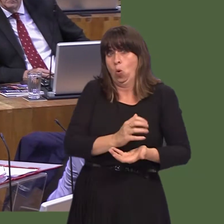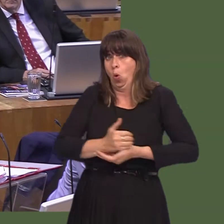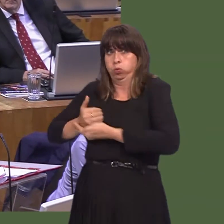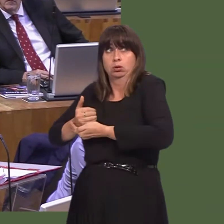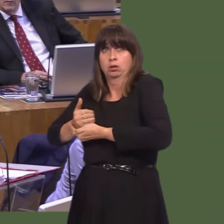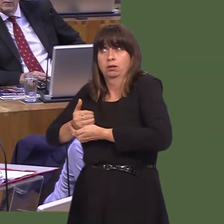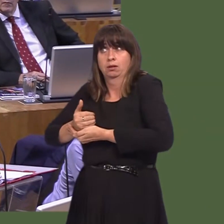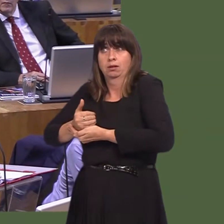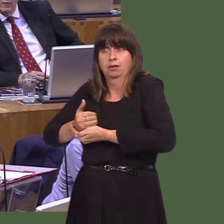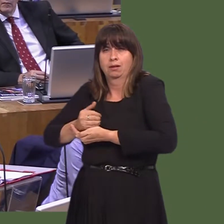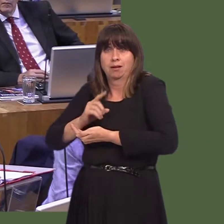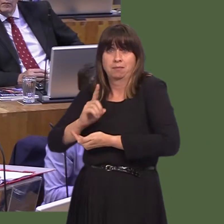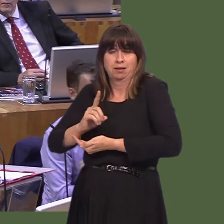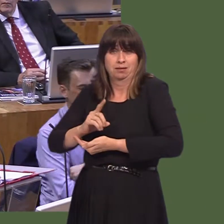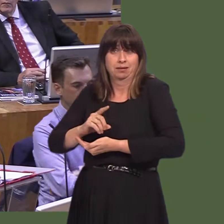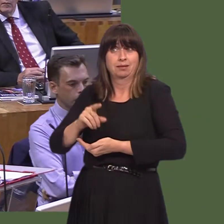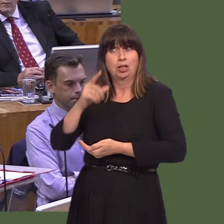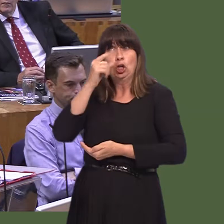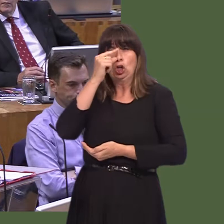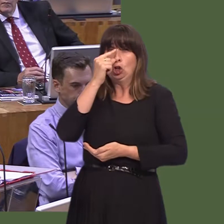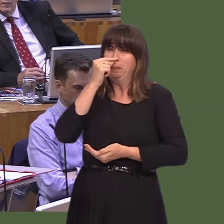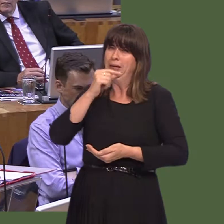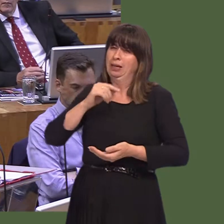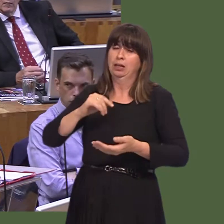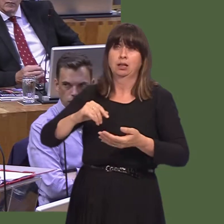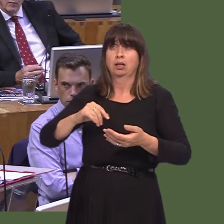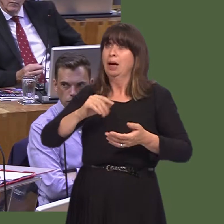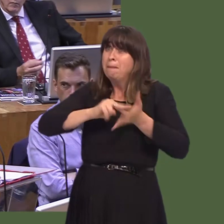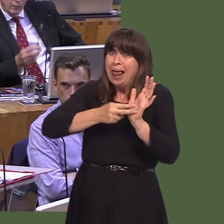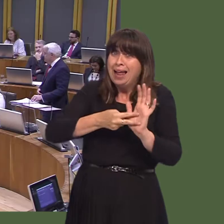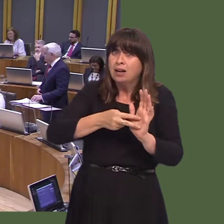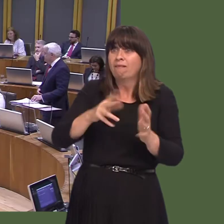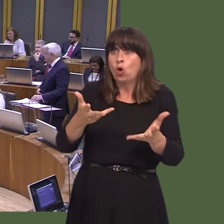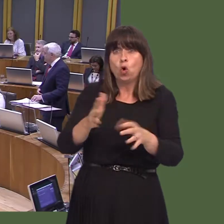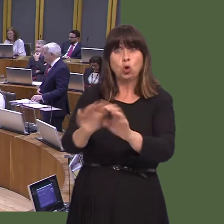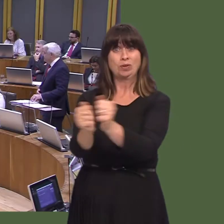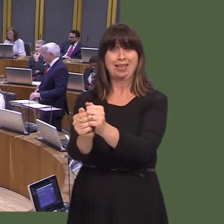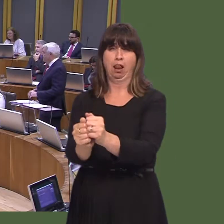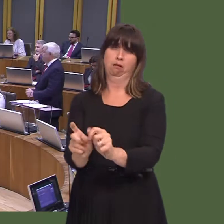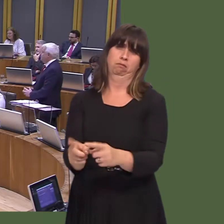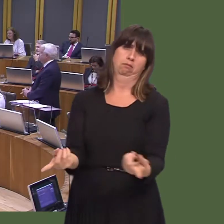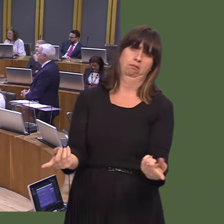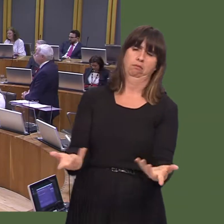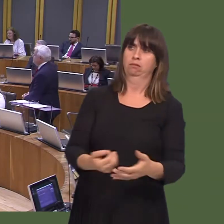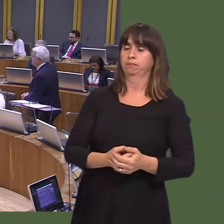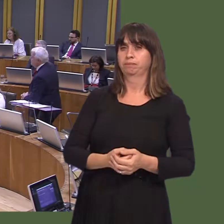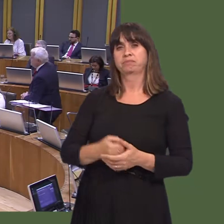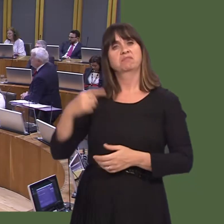But surely nobody can pretend that a 'no deal' Brexit can be fully mitigated, because it can't. Leanne Wood AM: First Minister, I think we can all agree that the Westminster Government